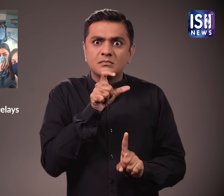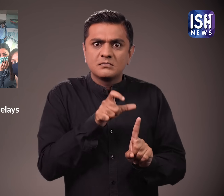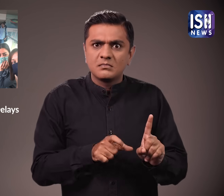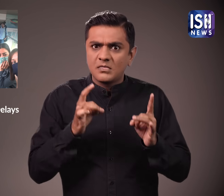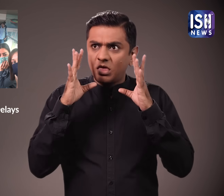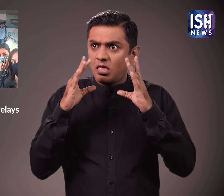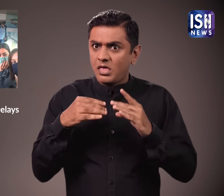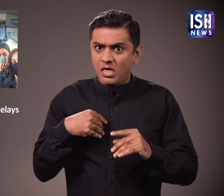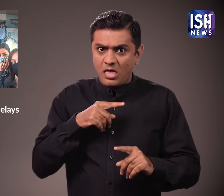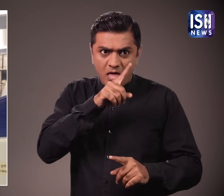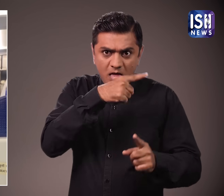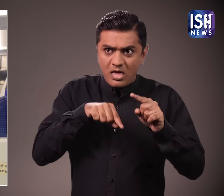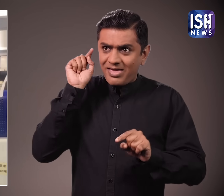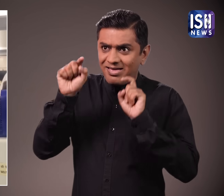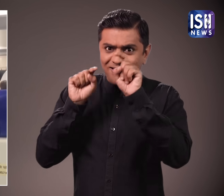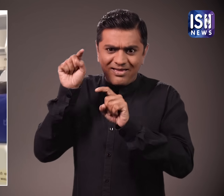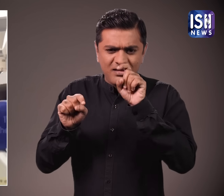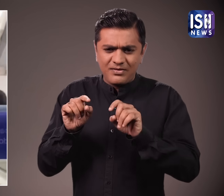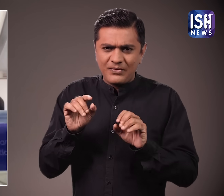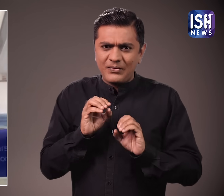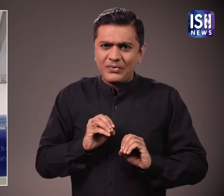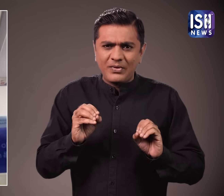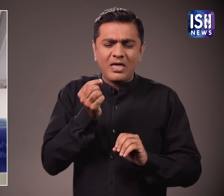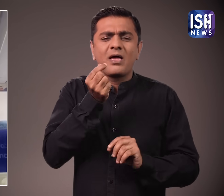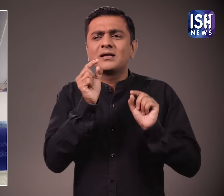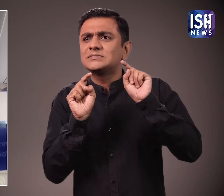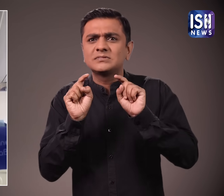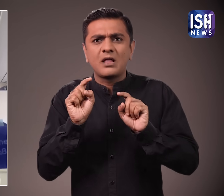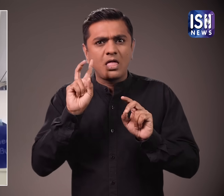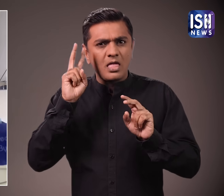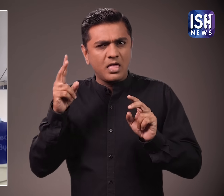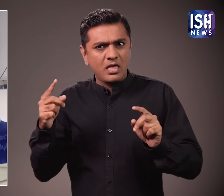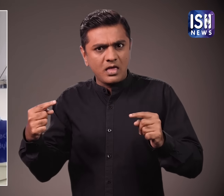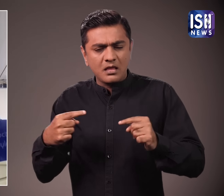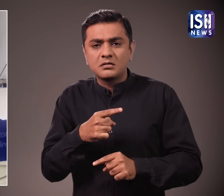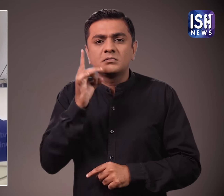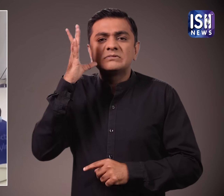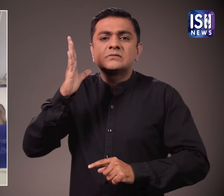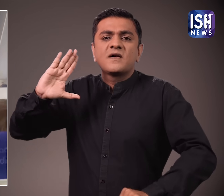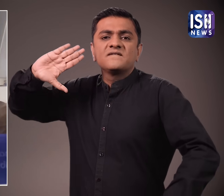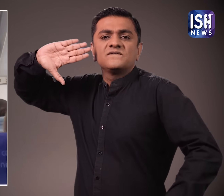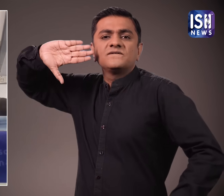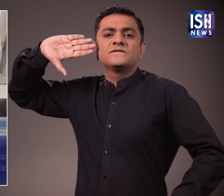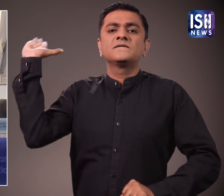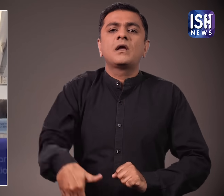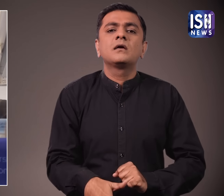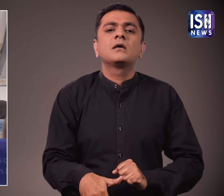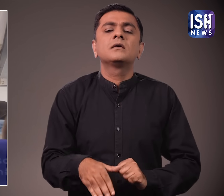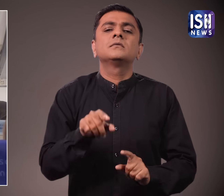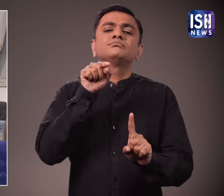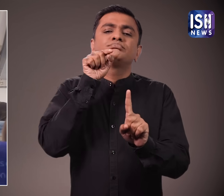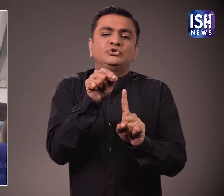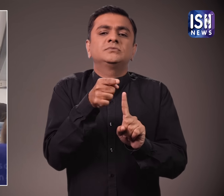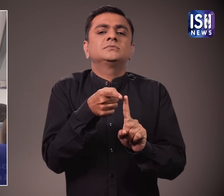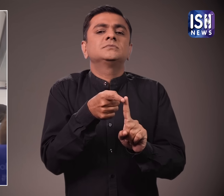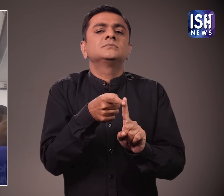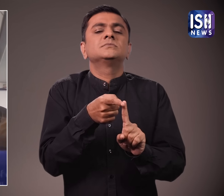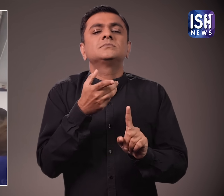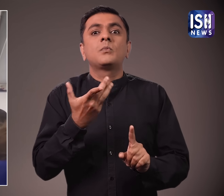Because of being blamed unnecessarily, the passenger slapped the co-pilot.